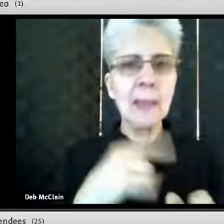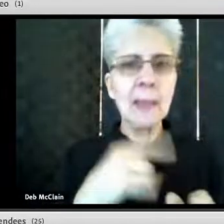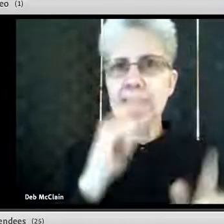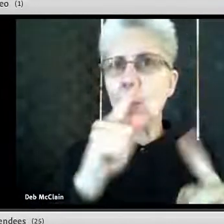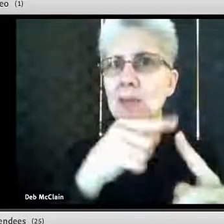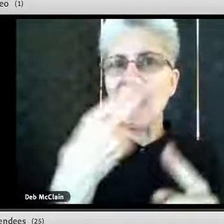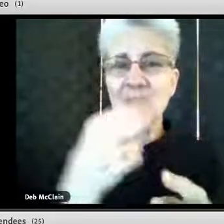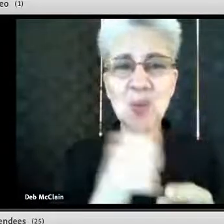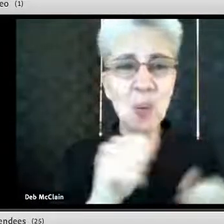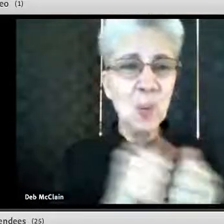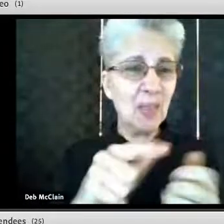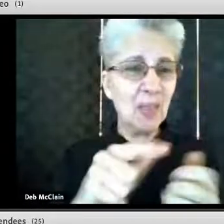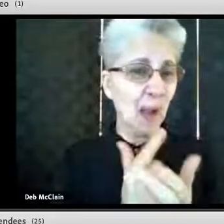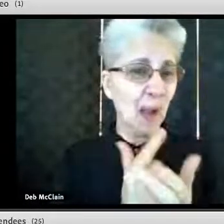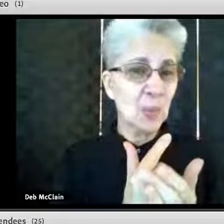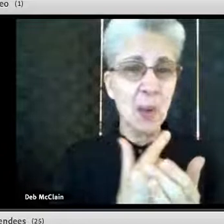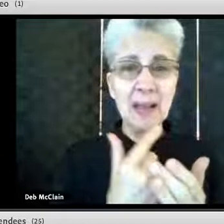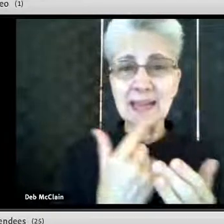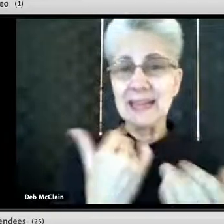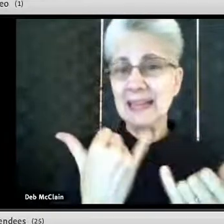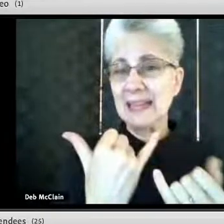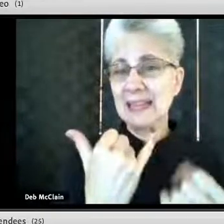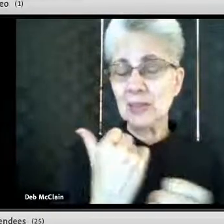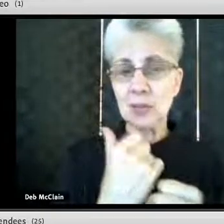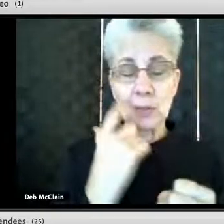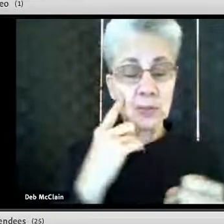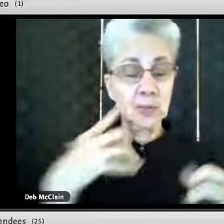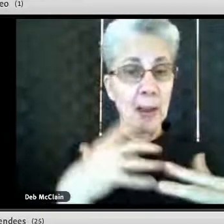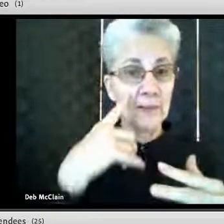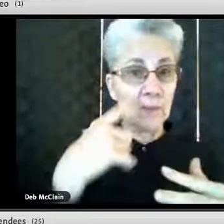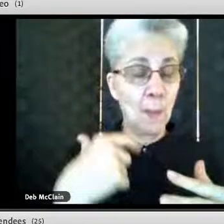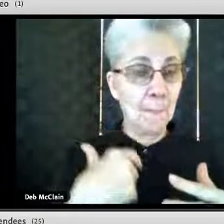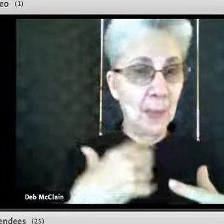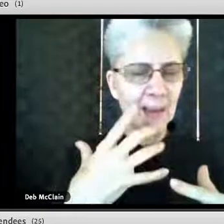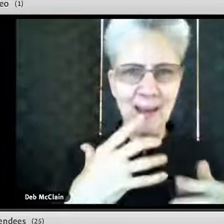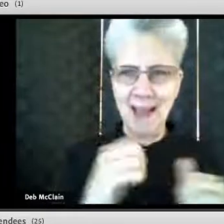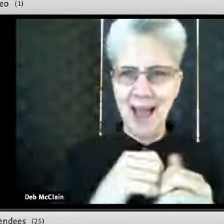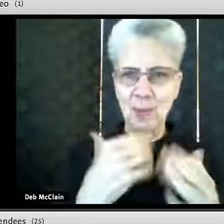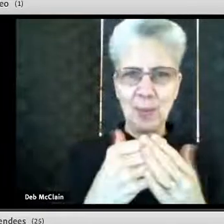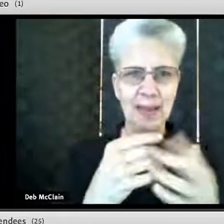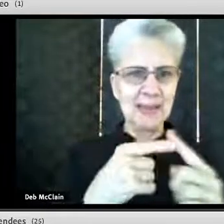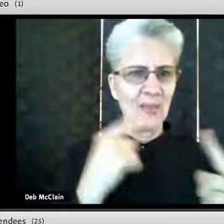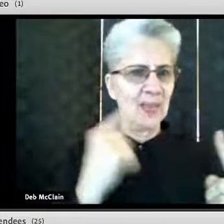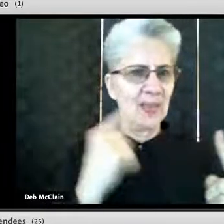with or graduating high school this year. It's really a traumatic thing for me because I'm like how did we get to this place?